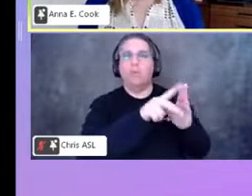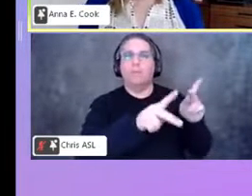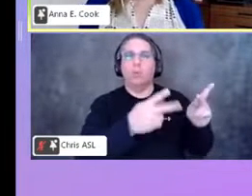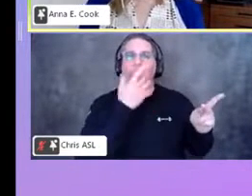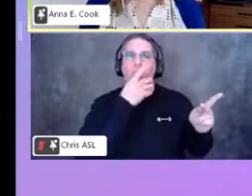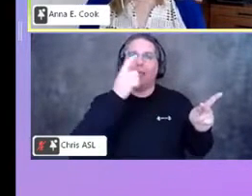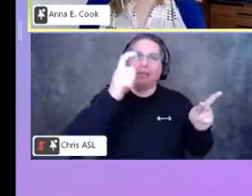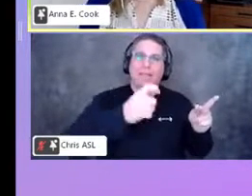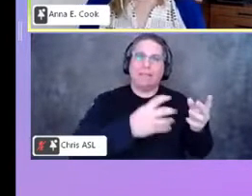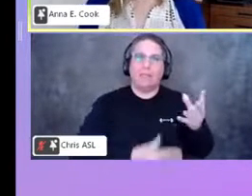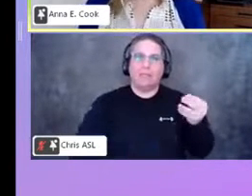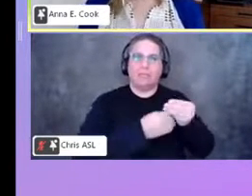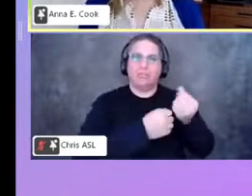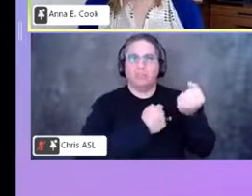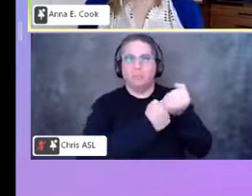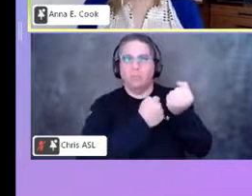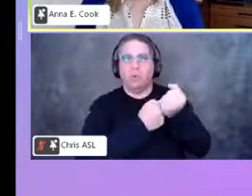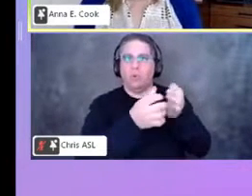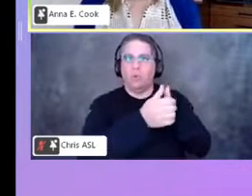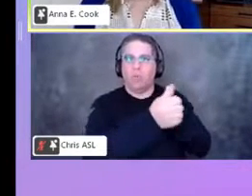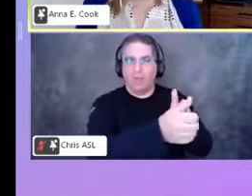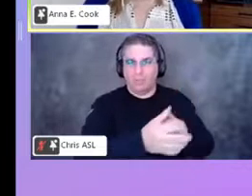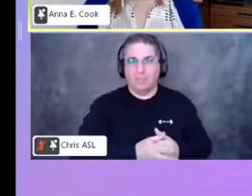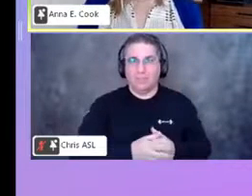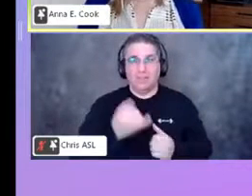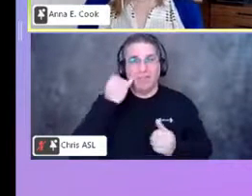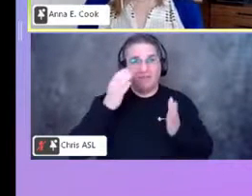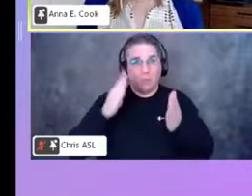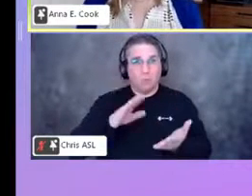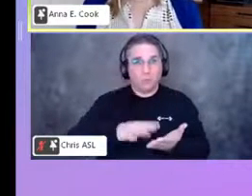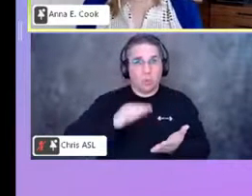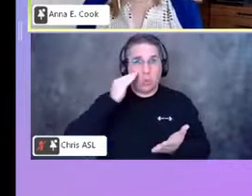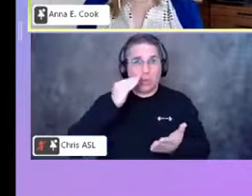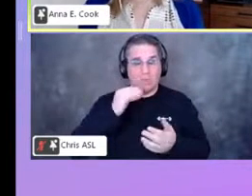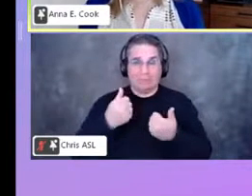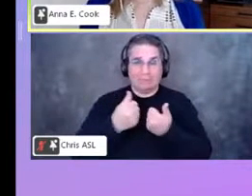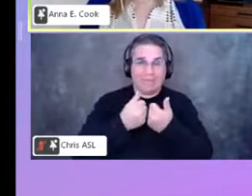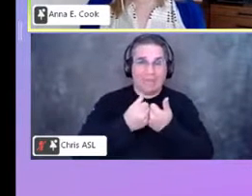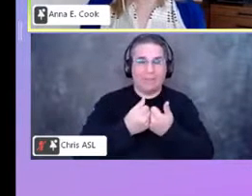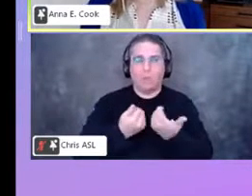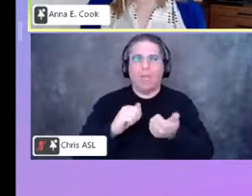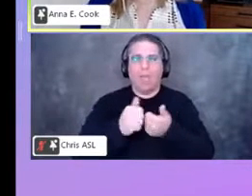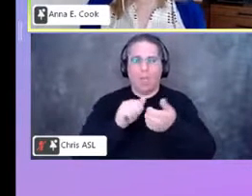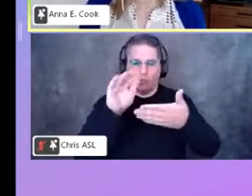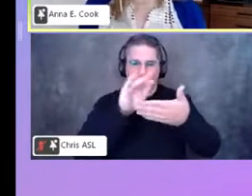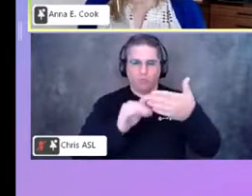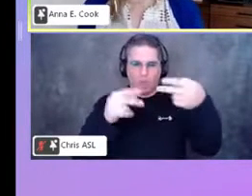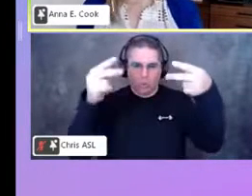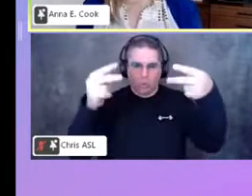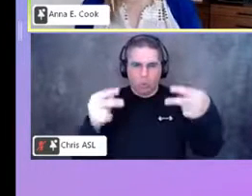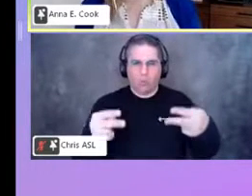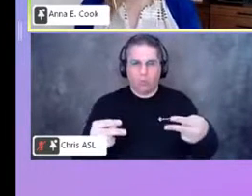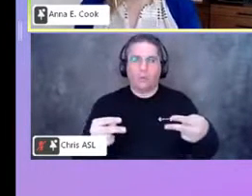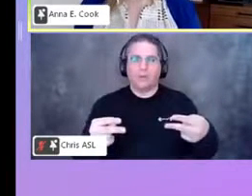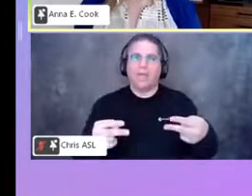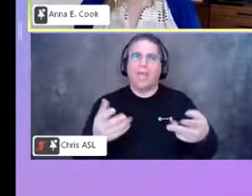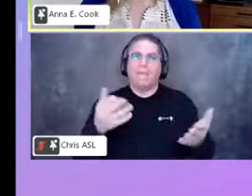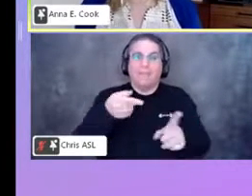a person learning to create a game or write a line of code may need different types of guidance in each step of The Learning Journey